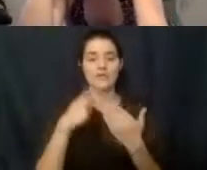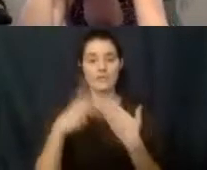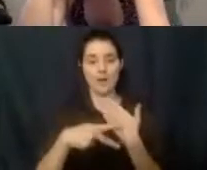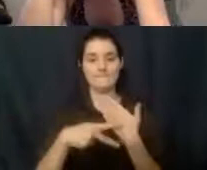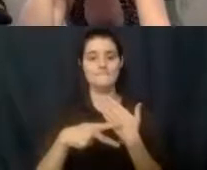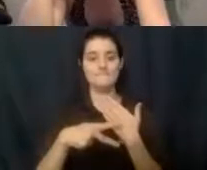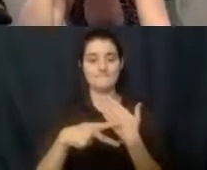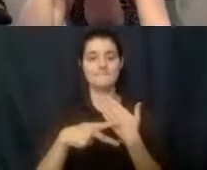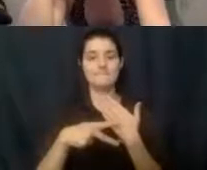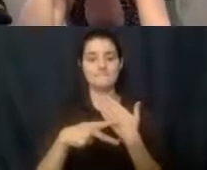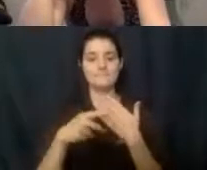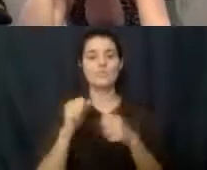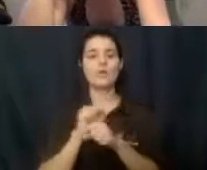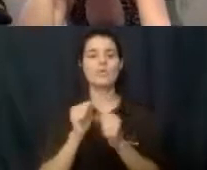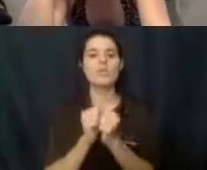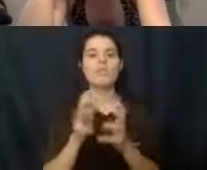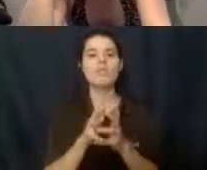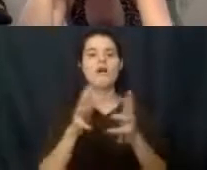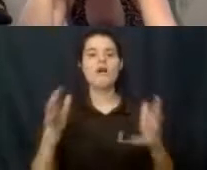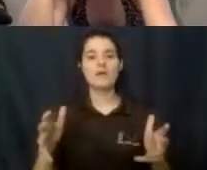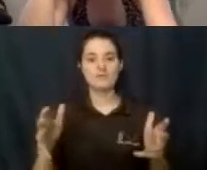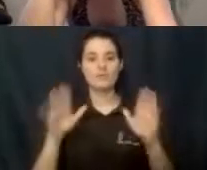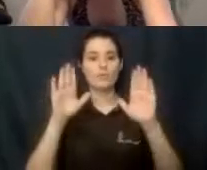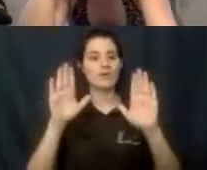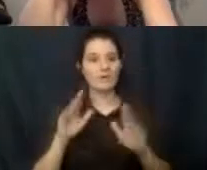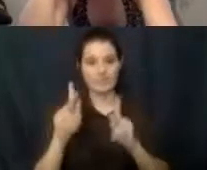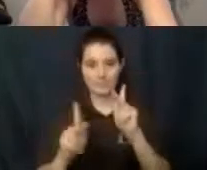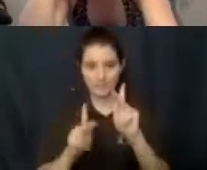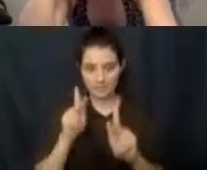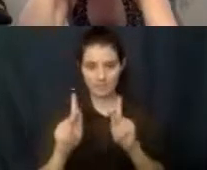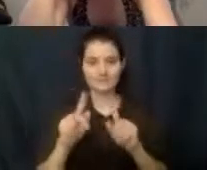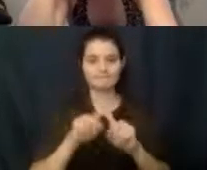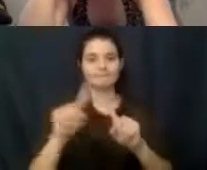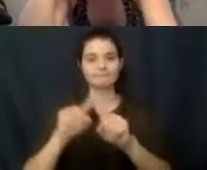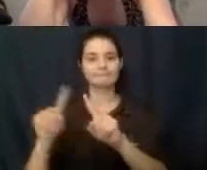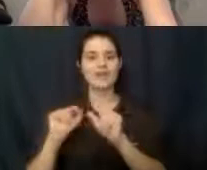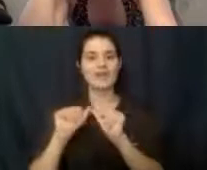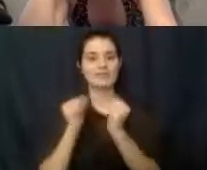We work with our training program and have wonderful individuals working in the program,